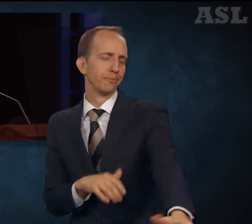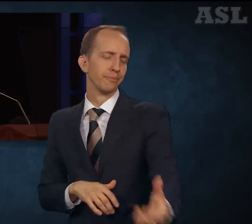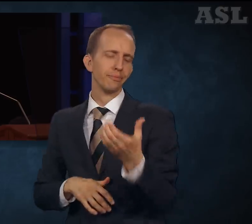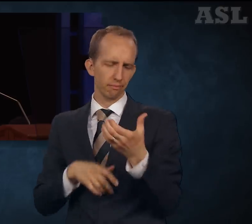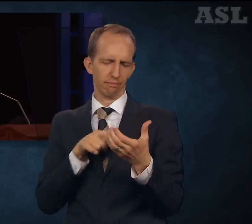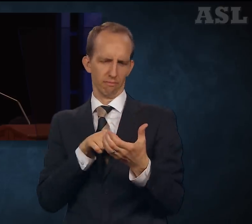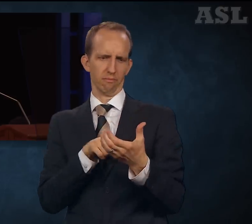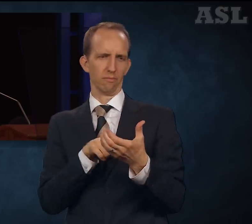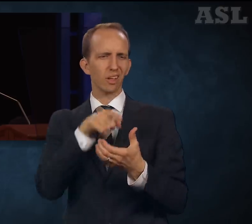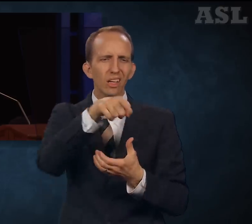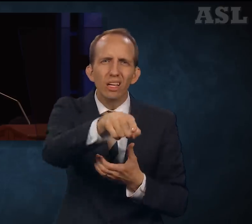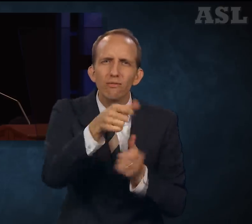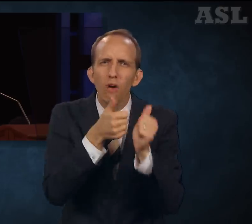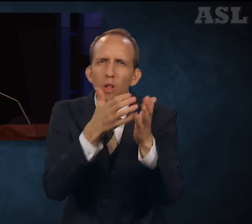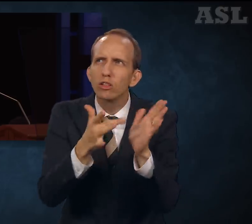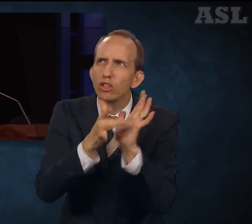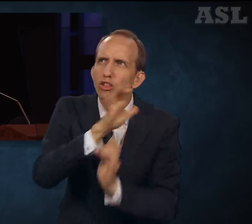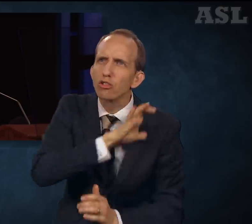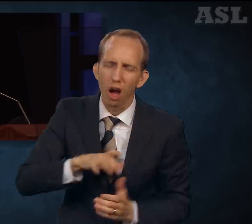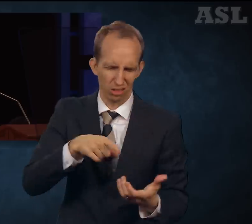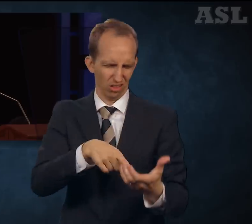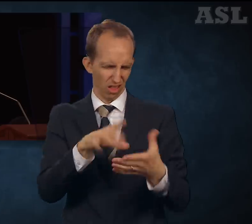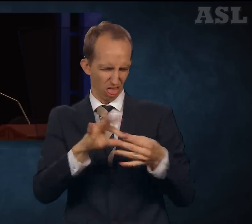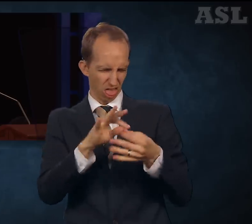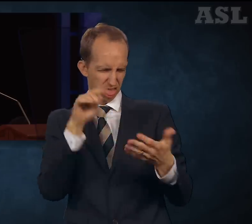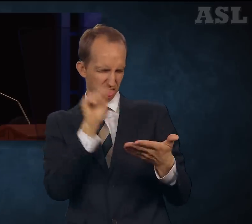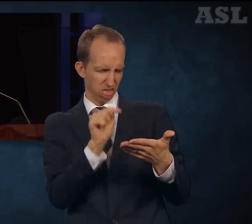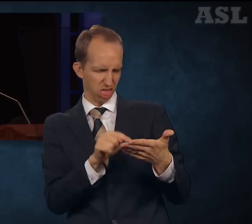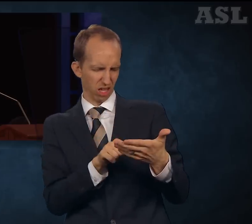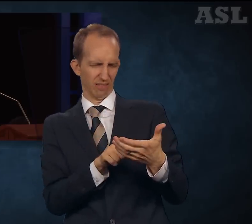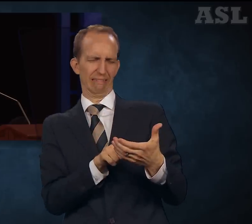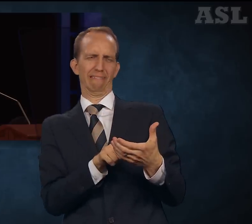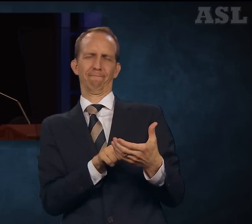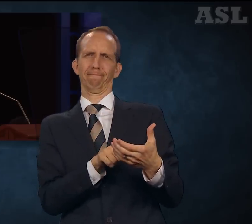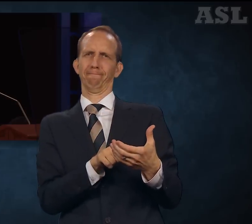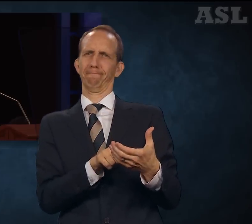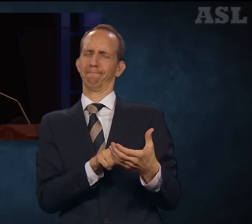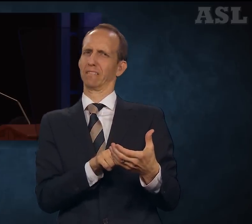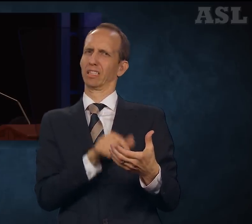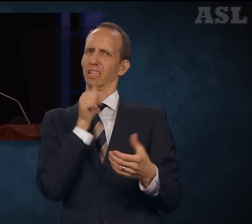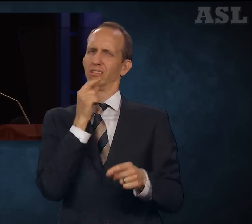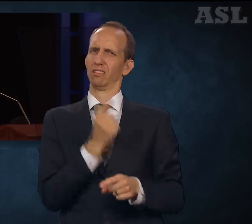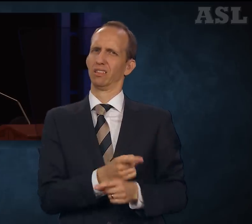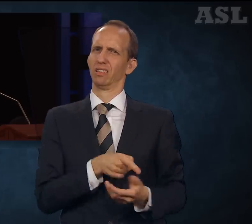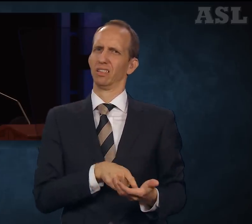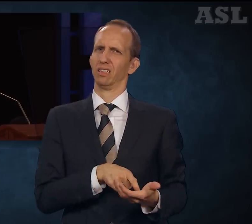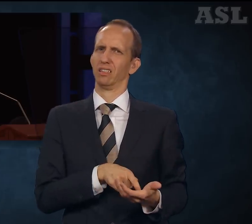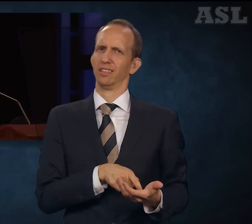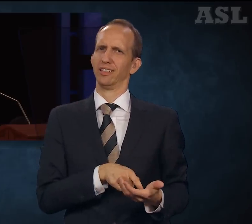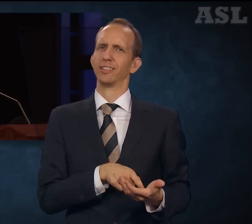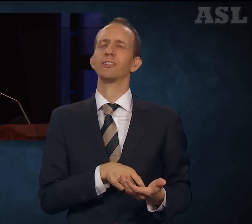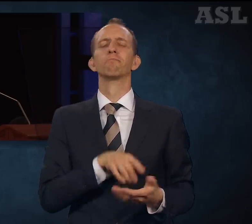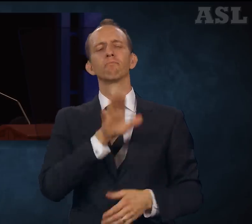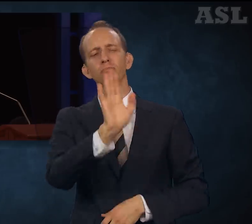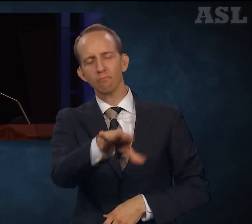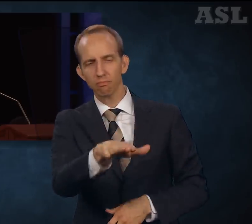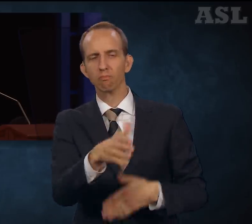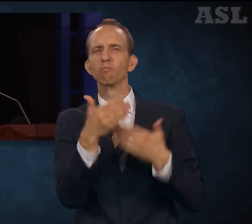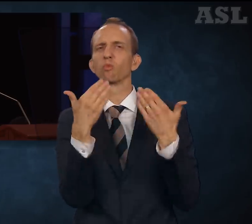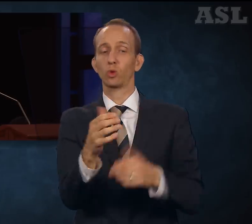RECENTLY HIS PARENTS FOUND THINGS ON HIS PHONE THAT WERE INAPPROPRIATE FOR A FOLLOWER